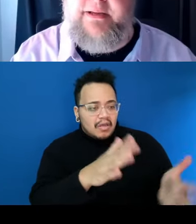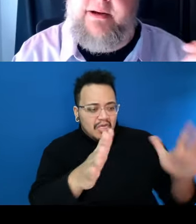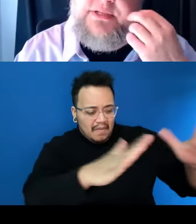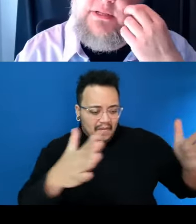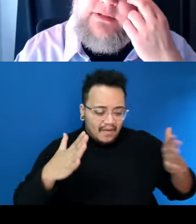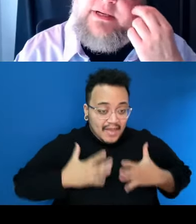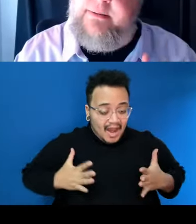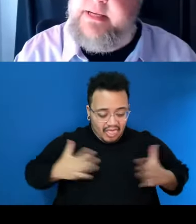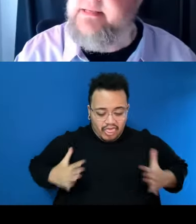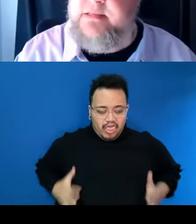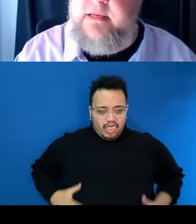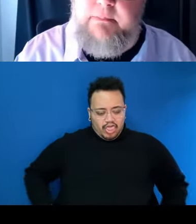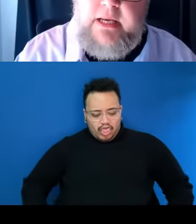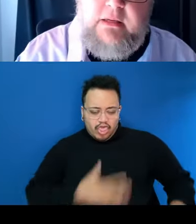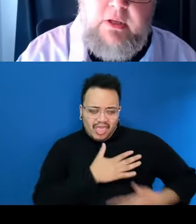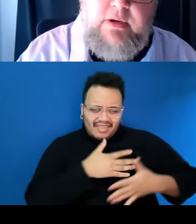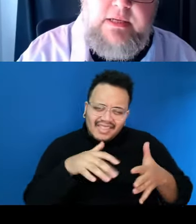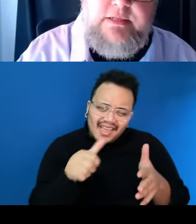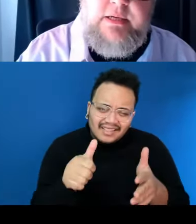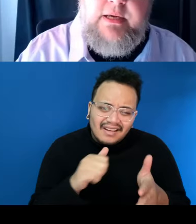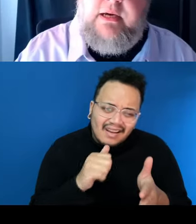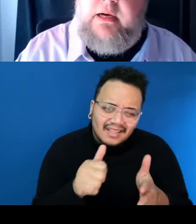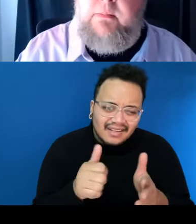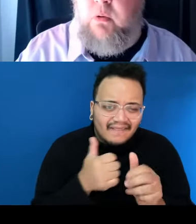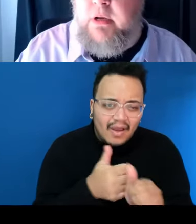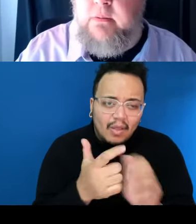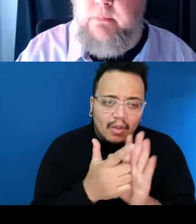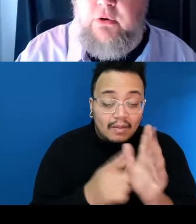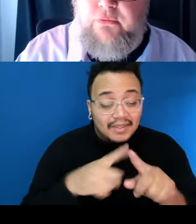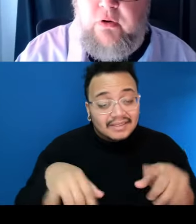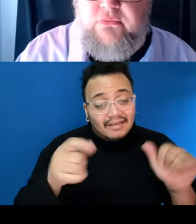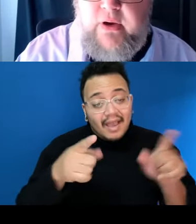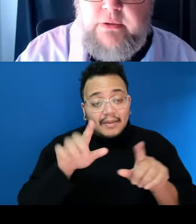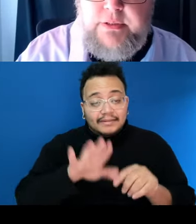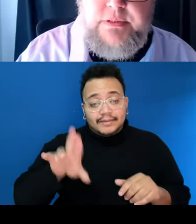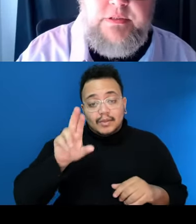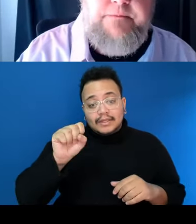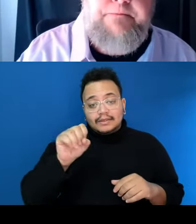but are still existing in many communities or it can be overt violence.